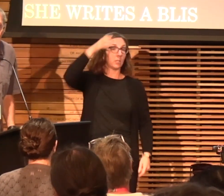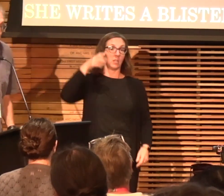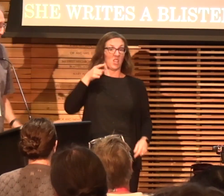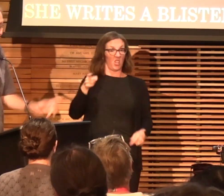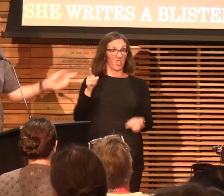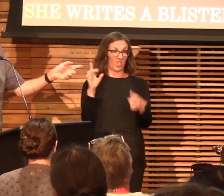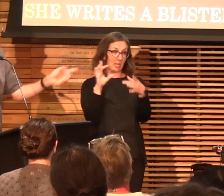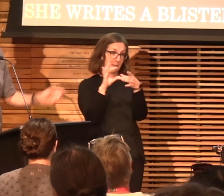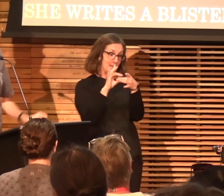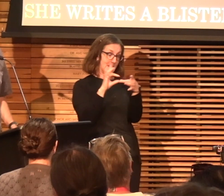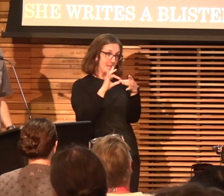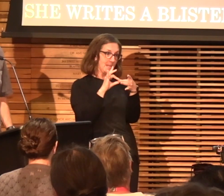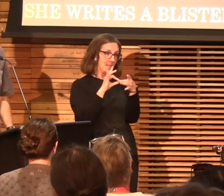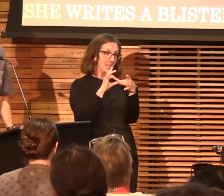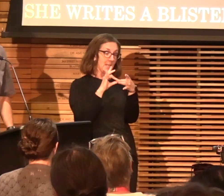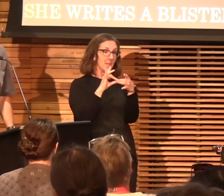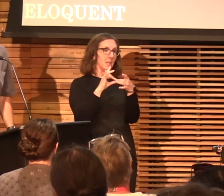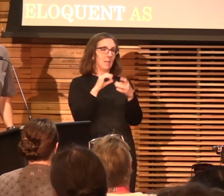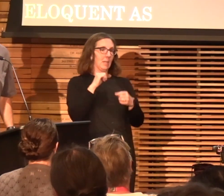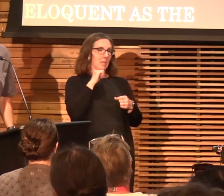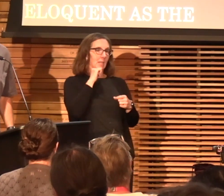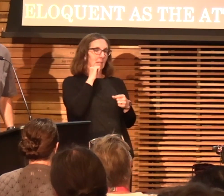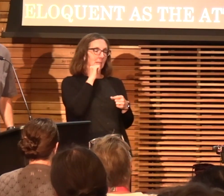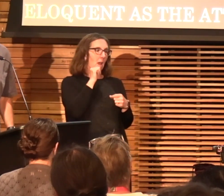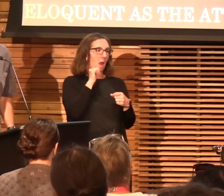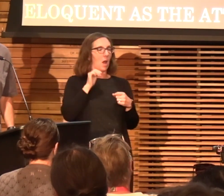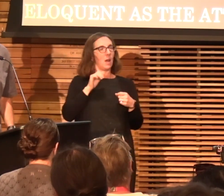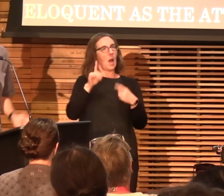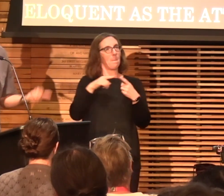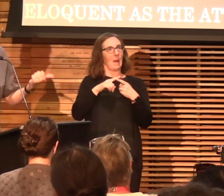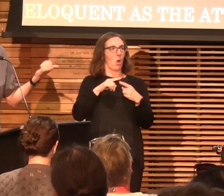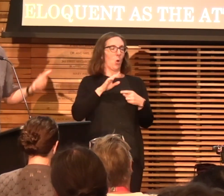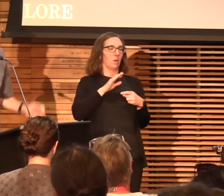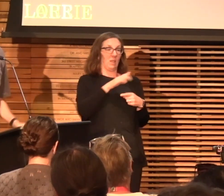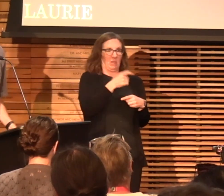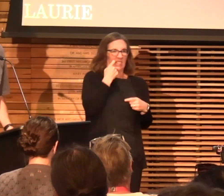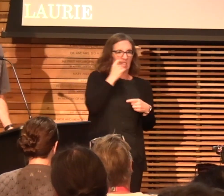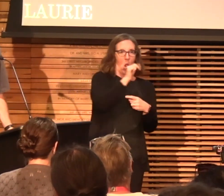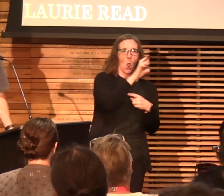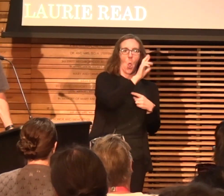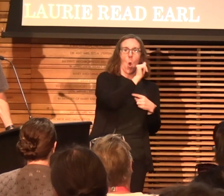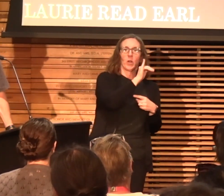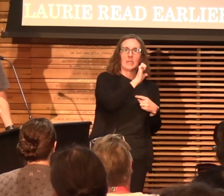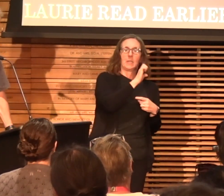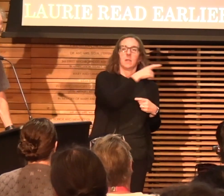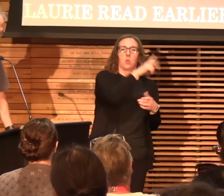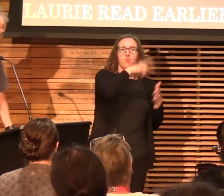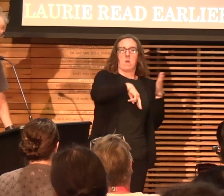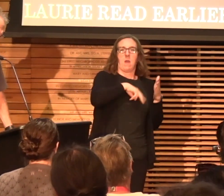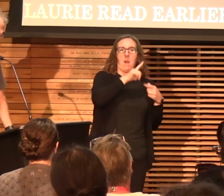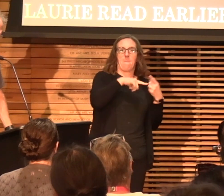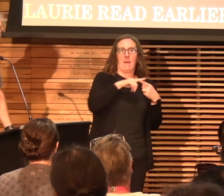not quite as eloquent as the attack on segregation that Lori read earlier from her 1916 speech.